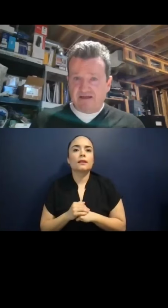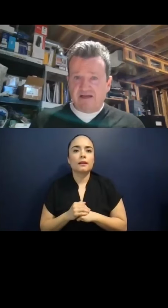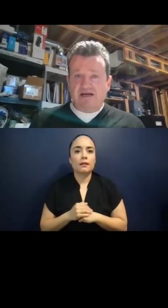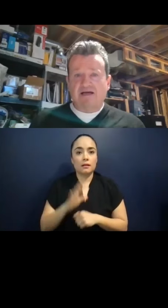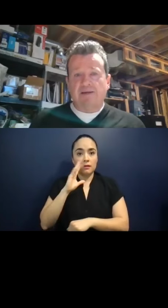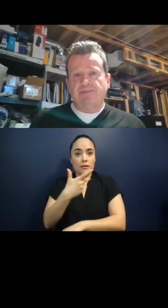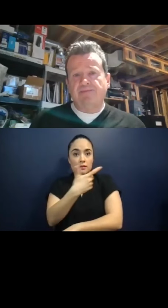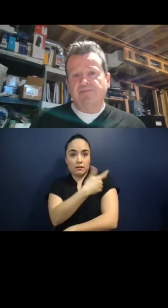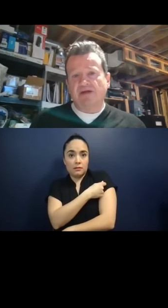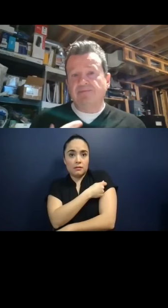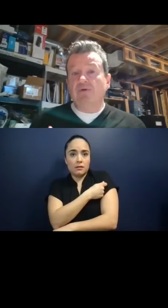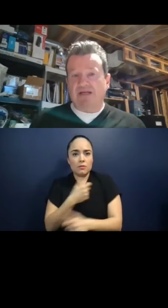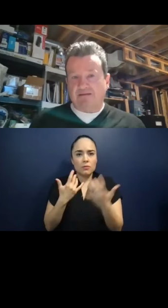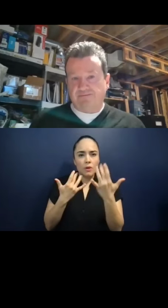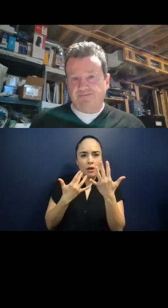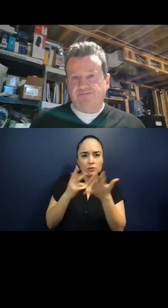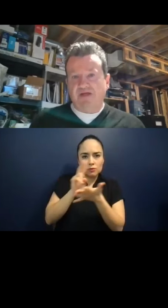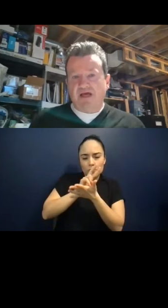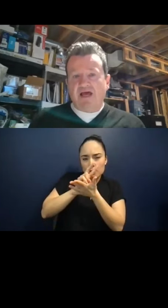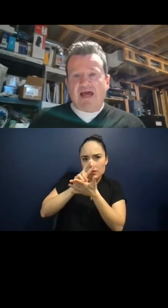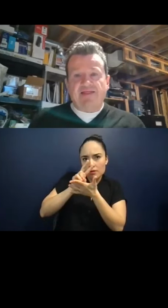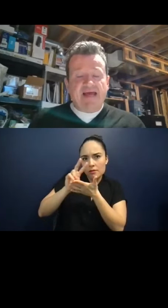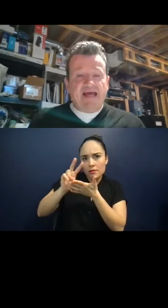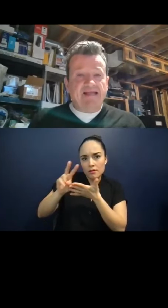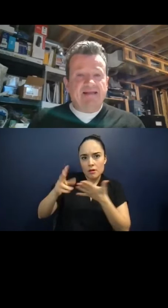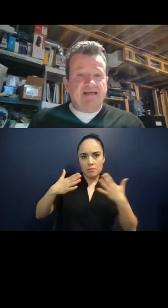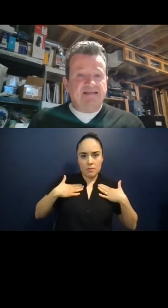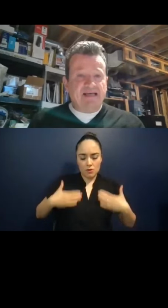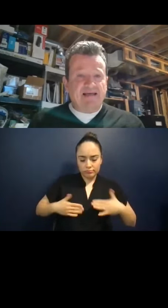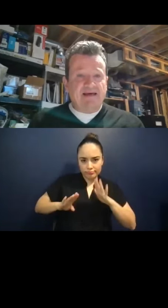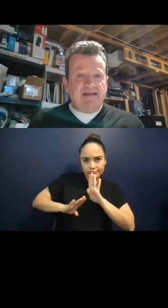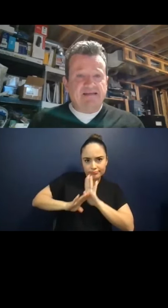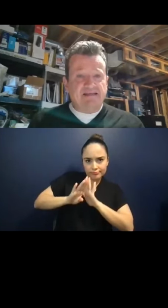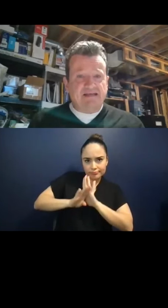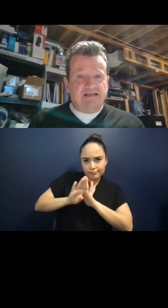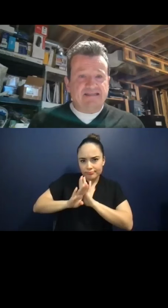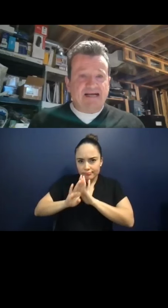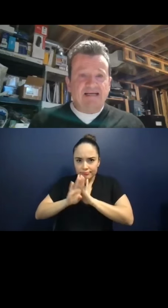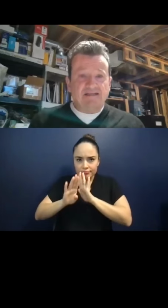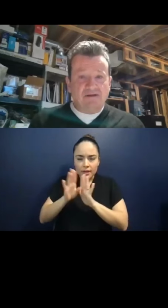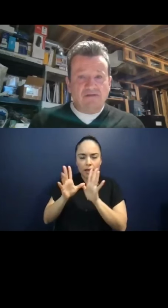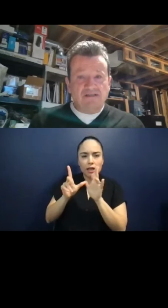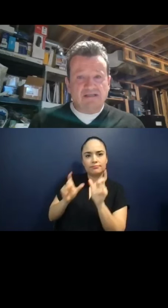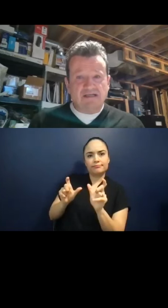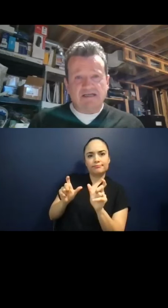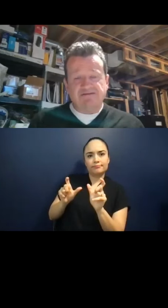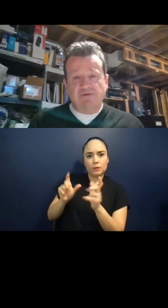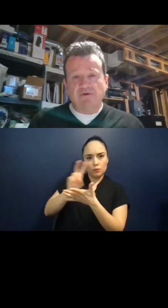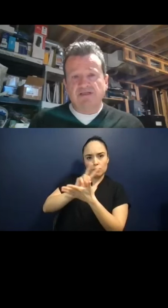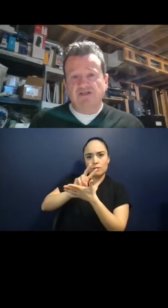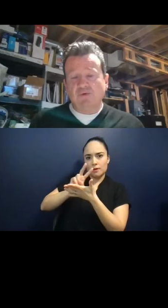sometimes people have some side effects . They say it's about two weeks to develop a significant